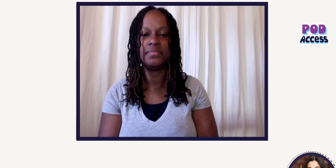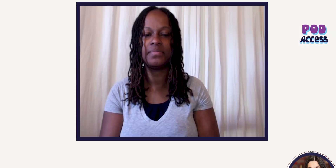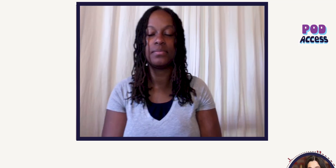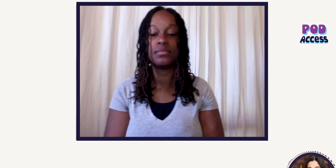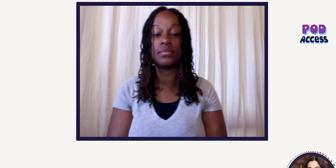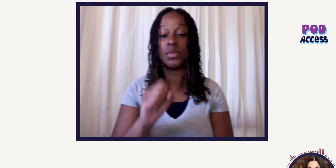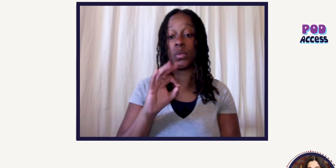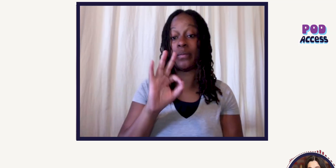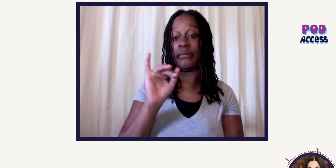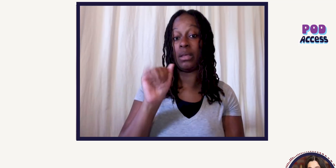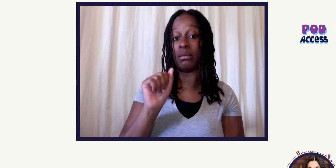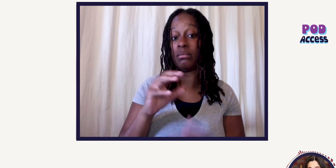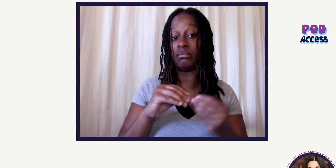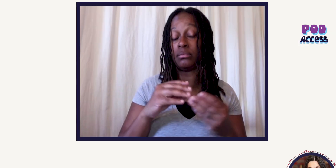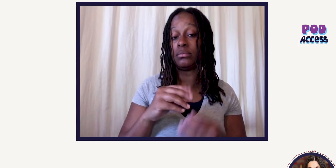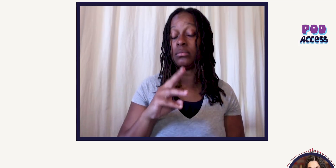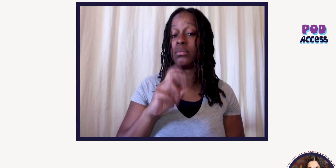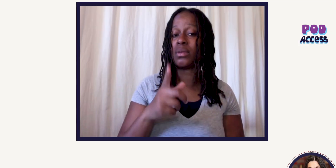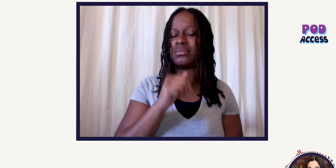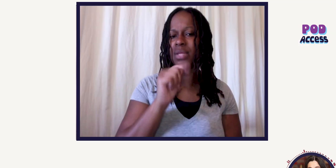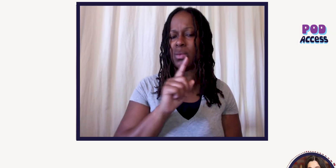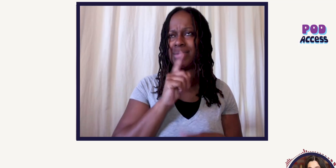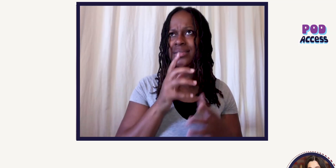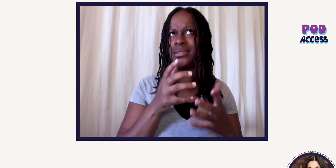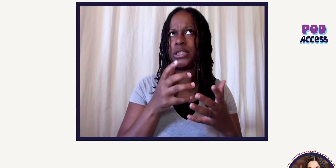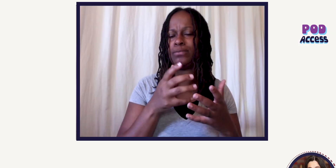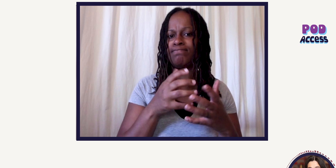Well, there's not really any requirements for what a tagline should be.